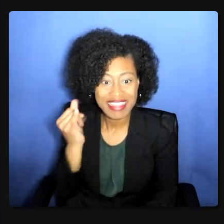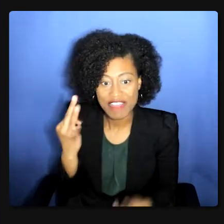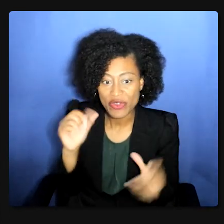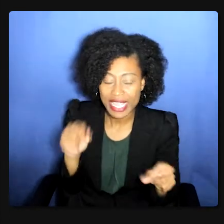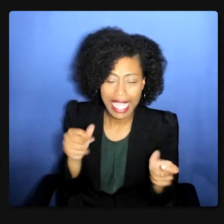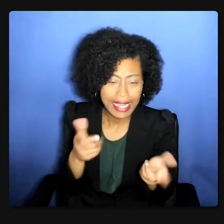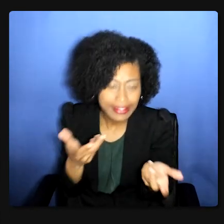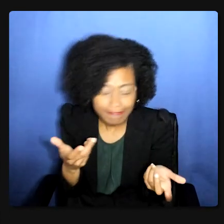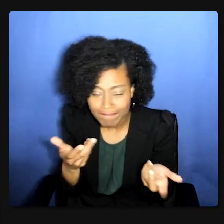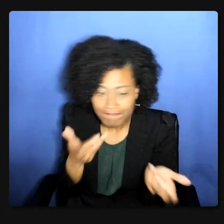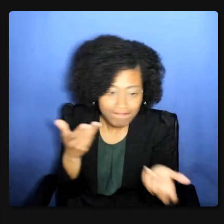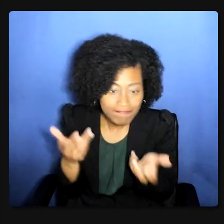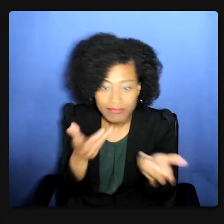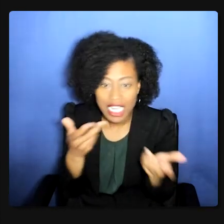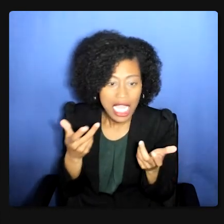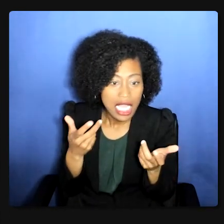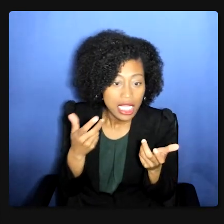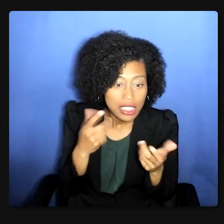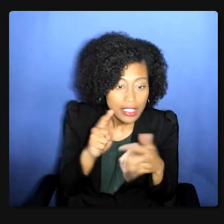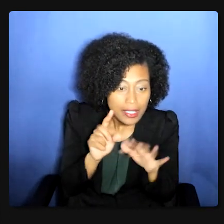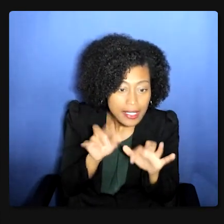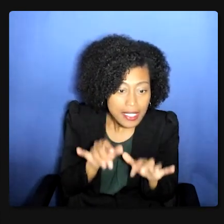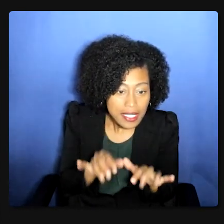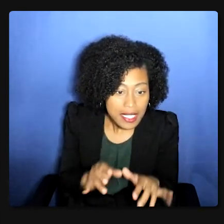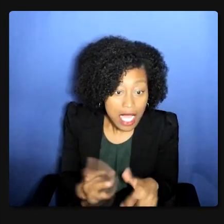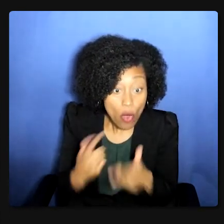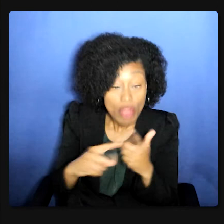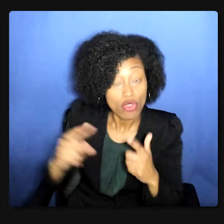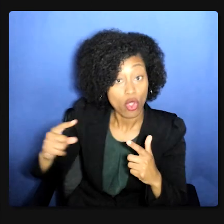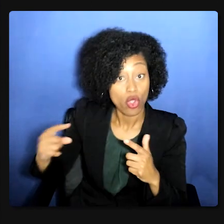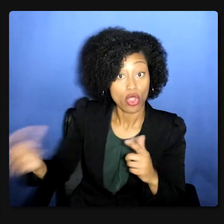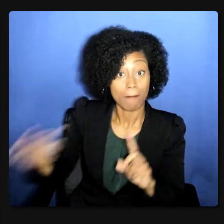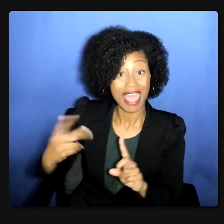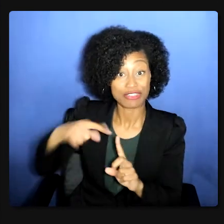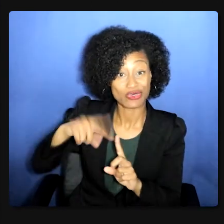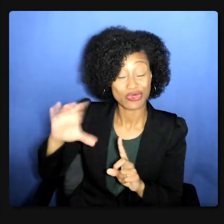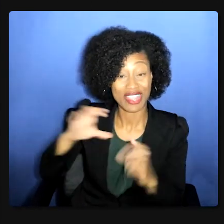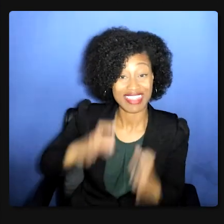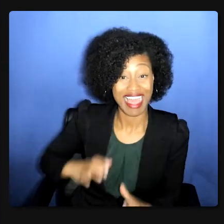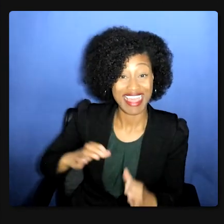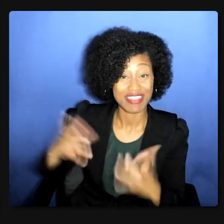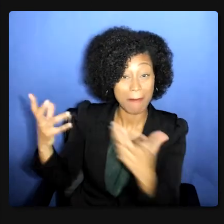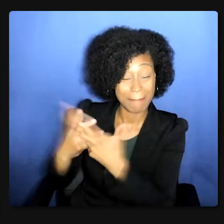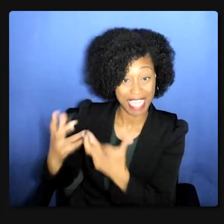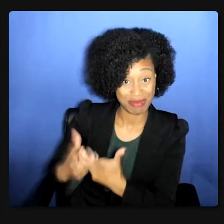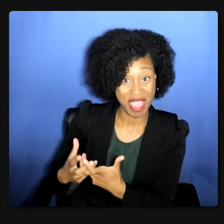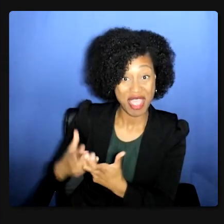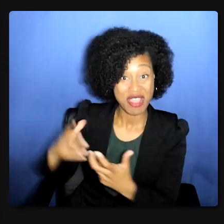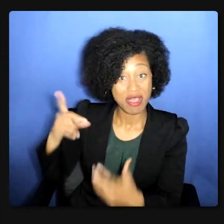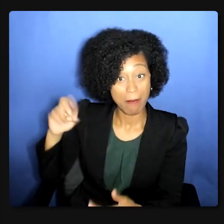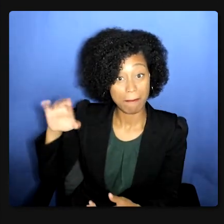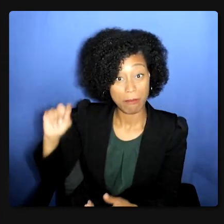Now let's try to curl into our... [Dimitris] Yeah. So this goes back to the clients from the matchmaker, right?